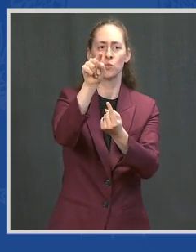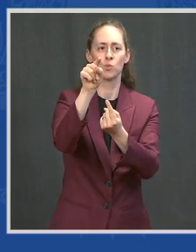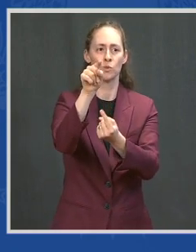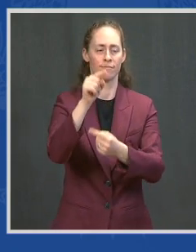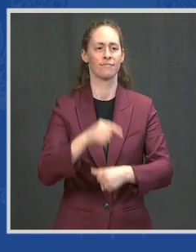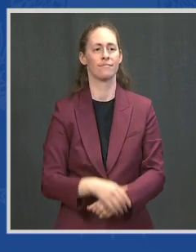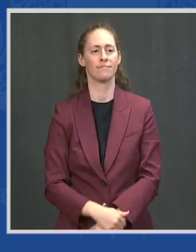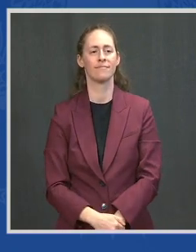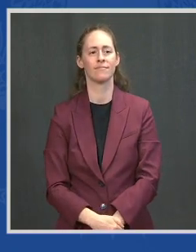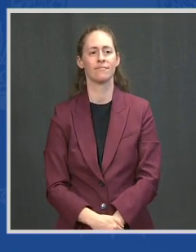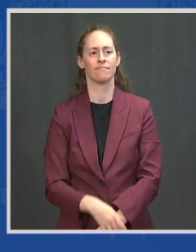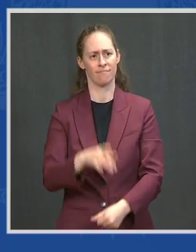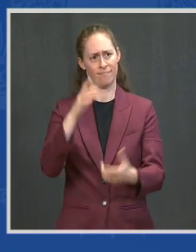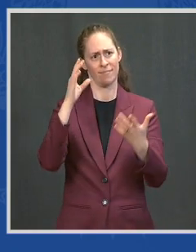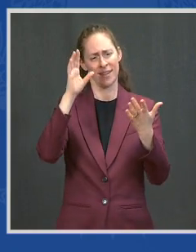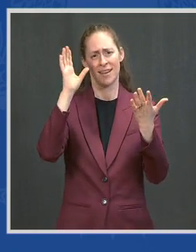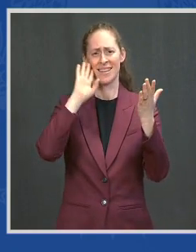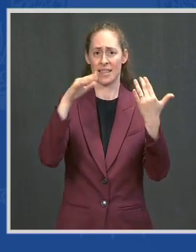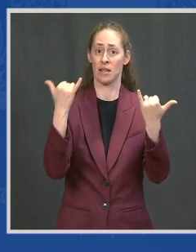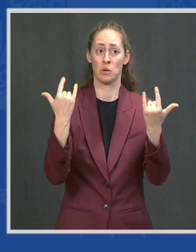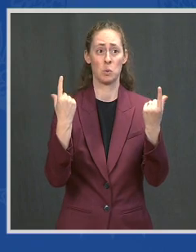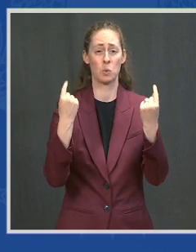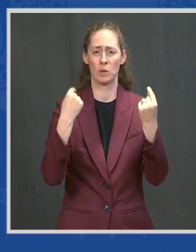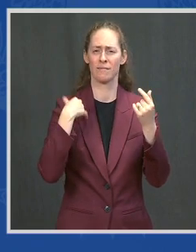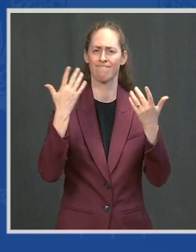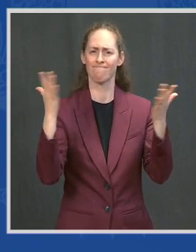I recently called on employers to do their part